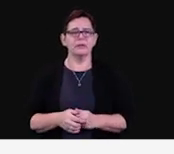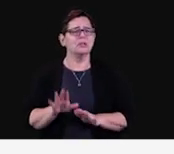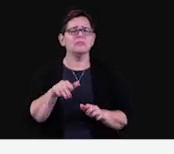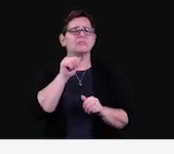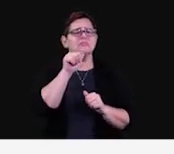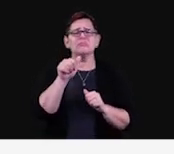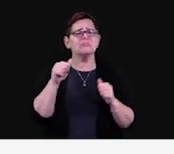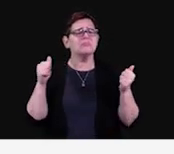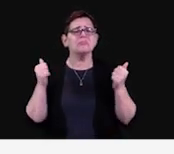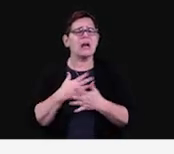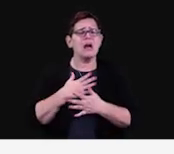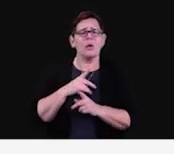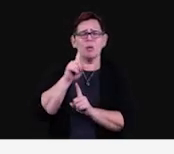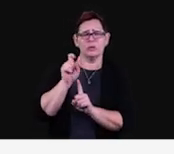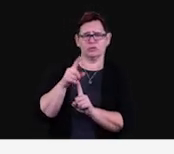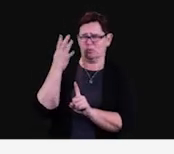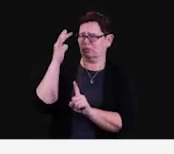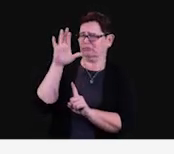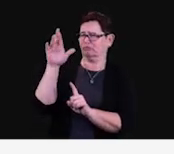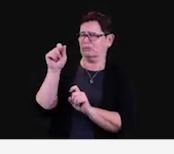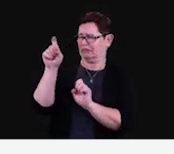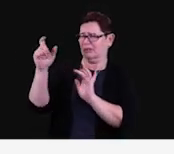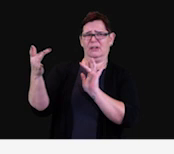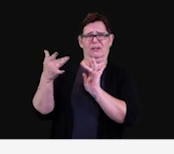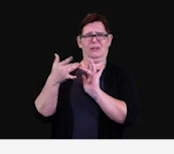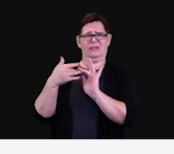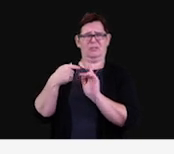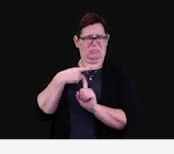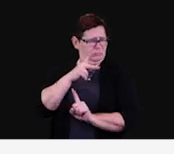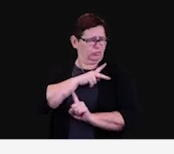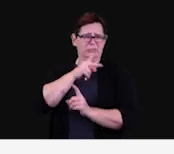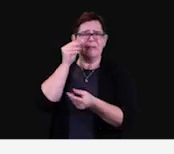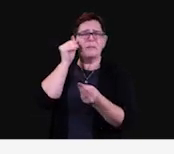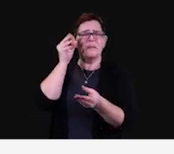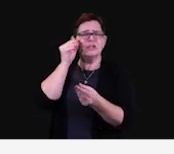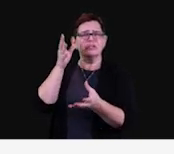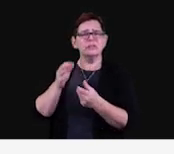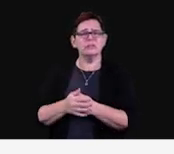When in doubt, check My Account to see if you have mail or any amount owing.